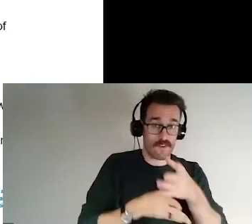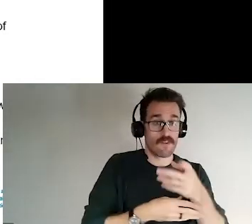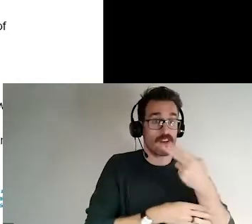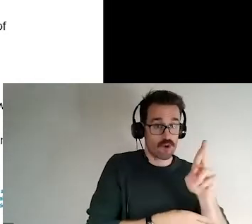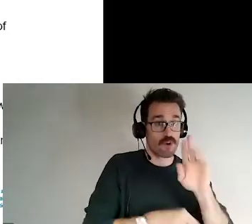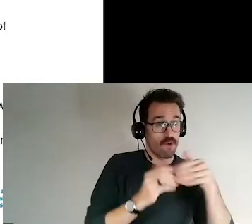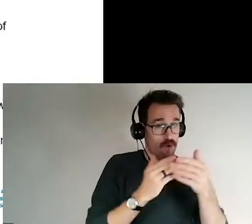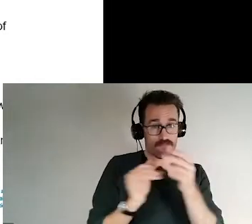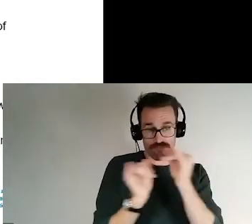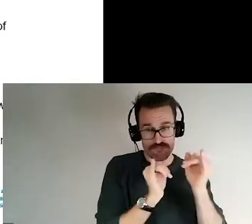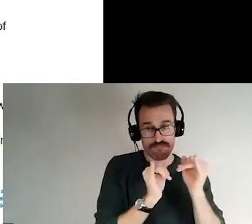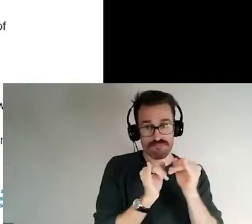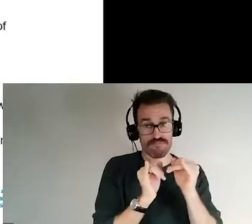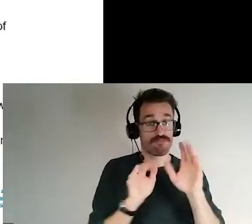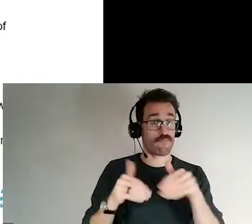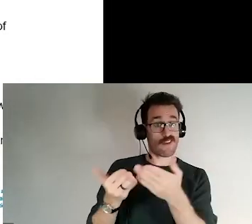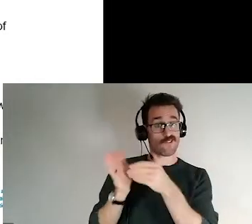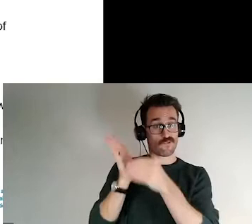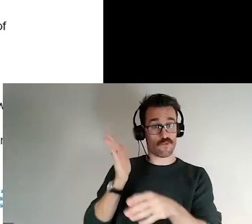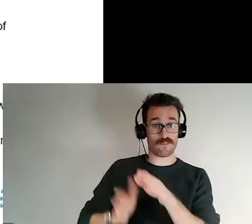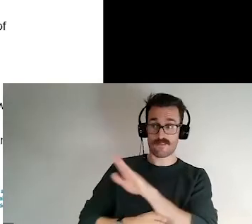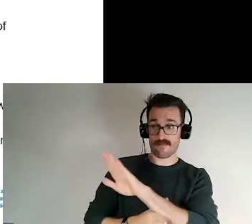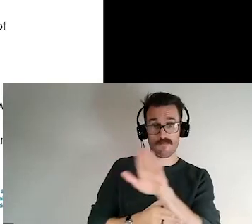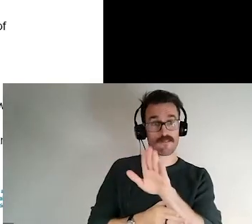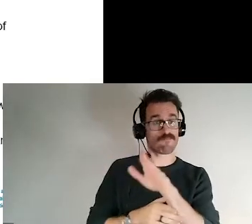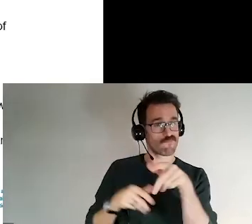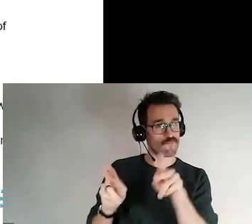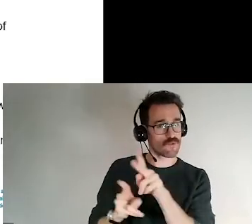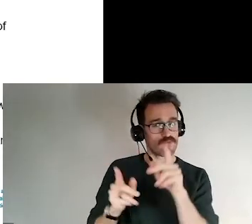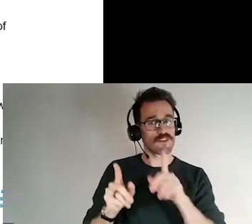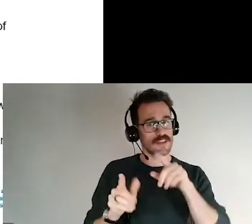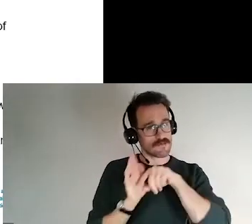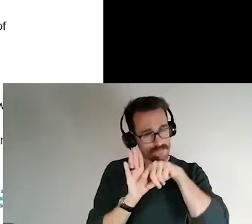number of opportunities to really mine down into some of these issues so that we can learn more.